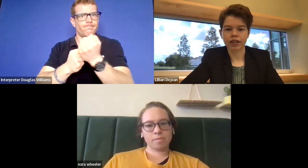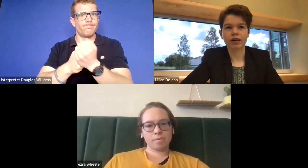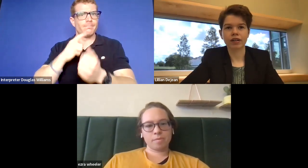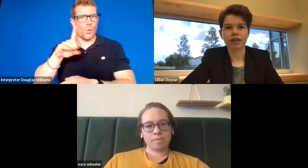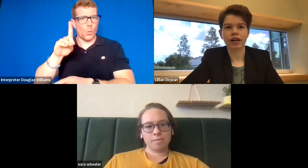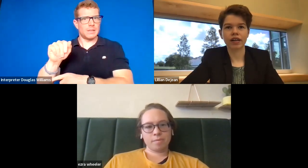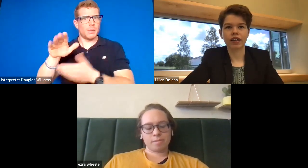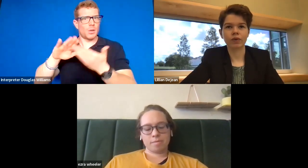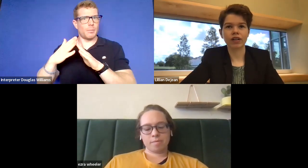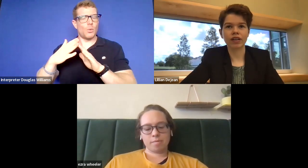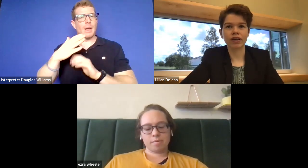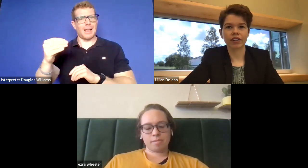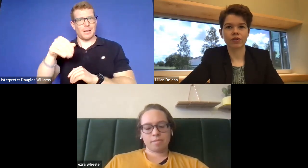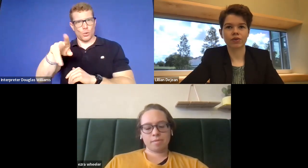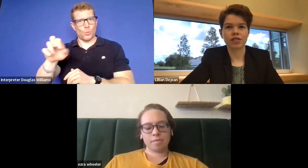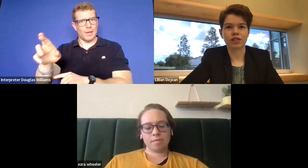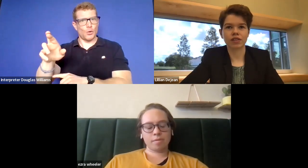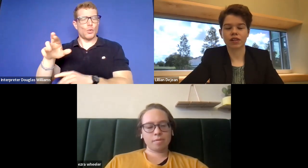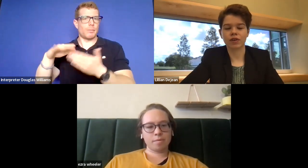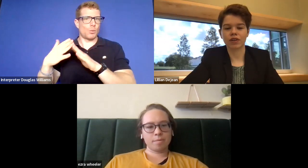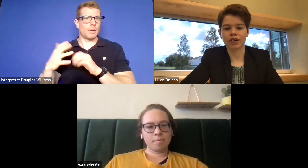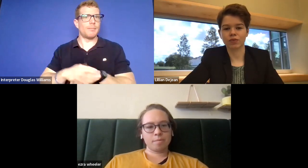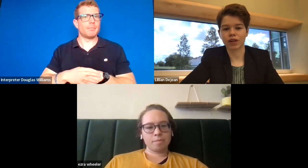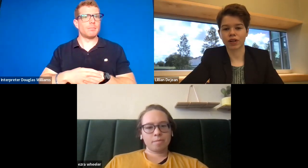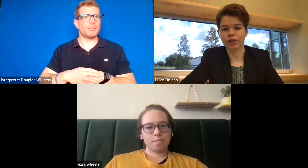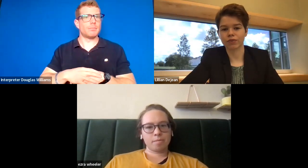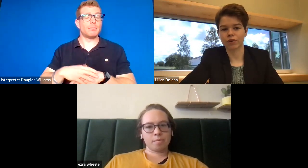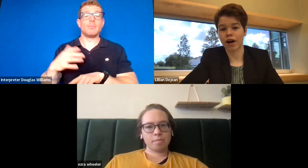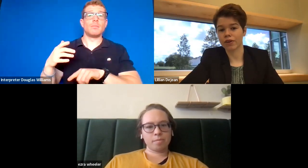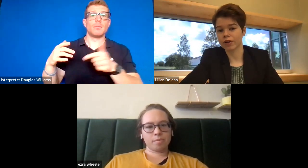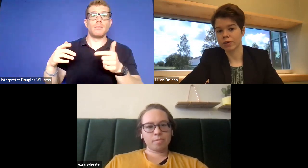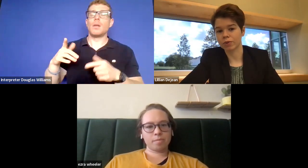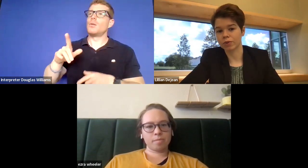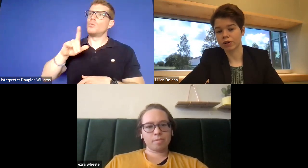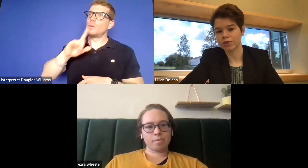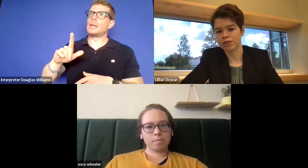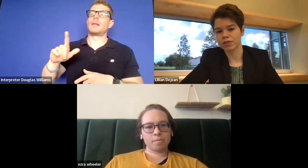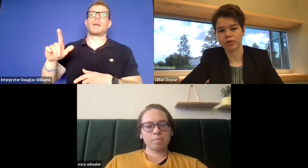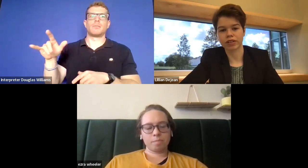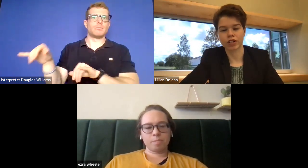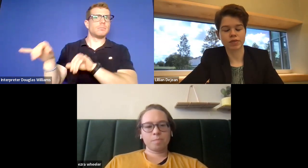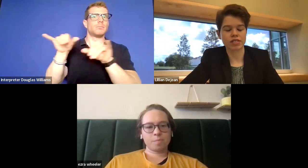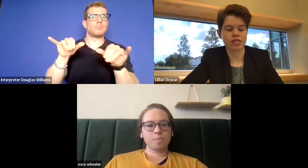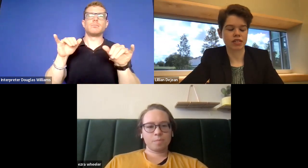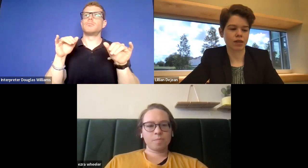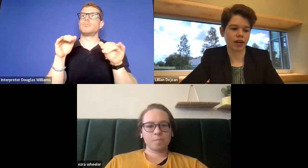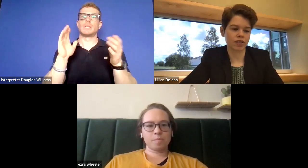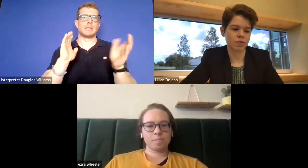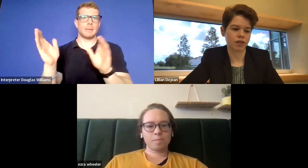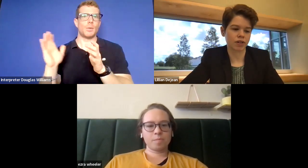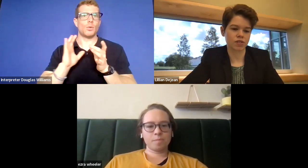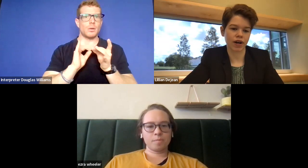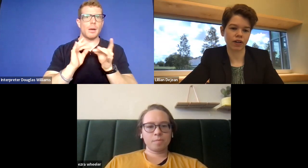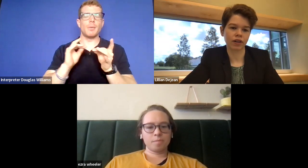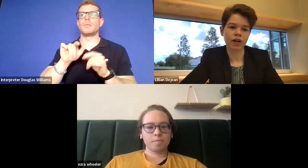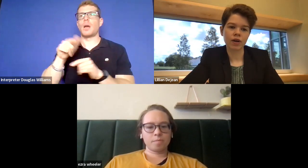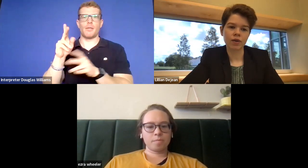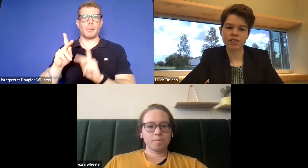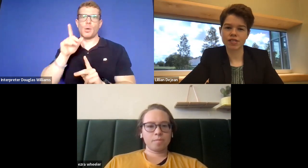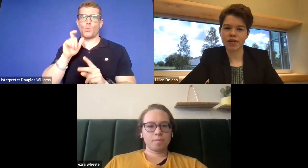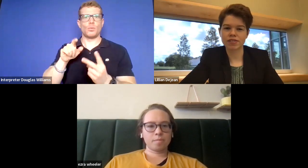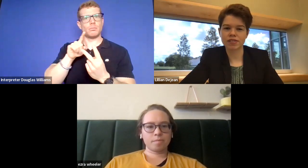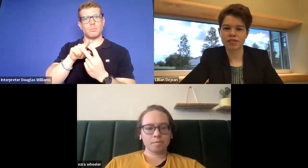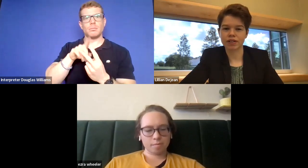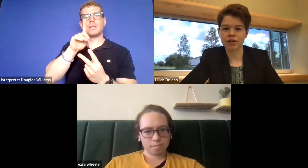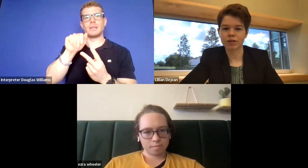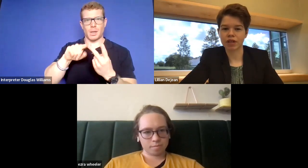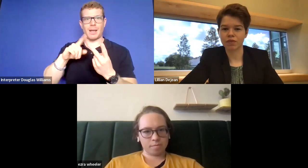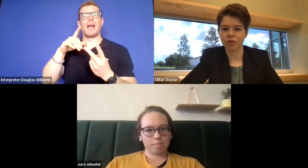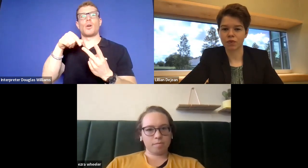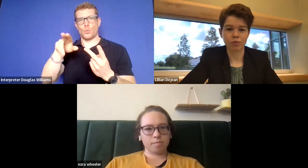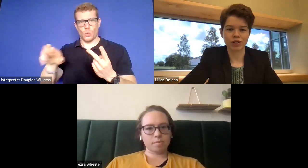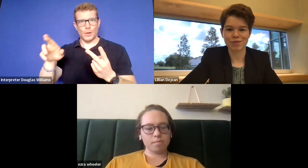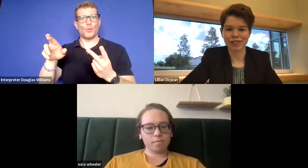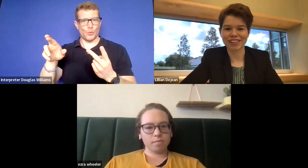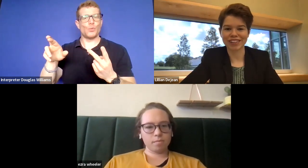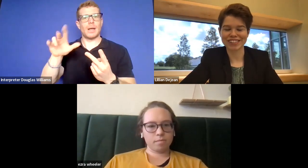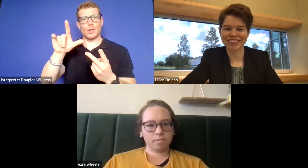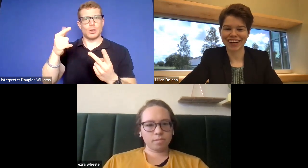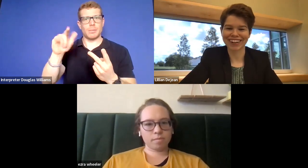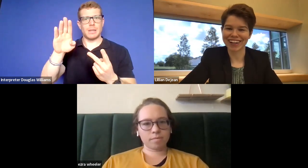It. it really echoes you know a lot of what I've heard from other people who are also disabled in LGBT in my experience as well, because in spaces that are meant for people with disabilities there are not a